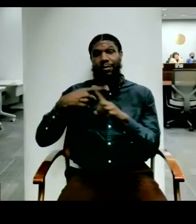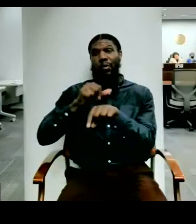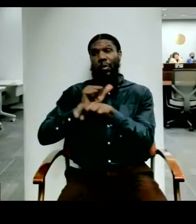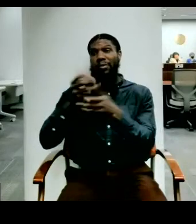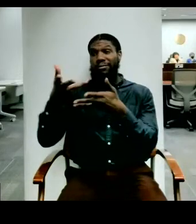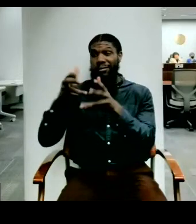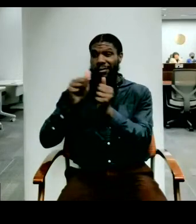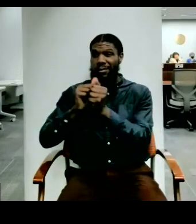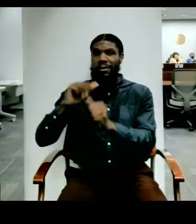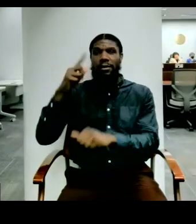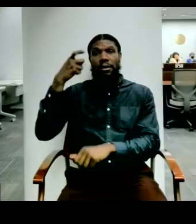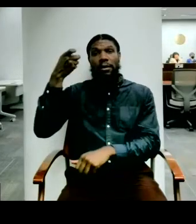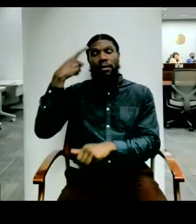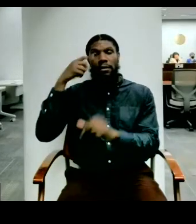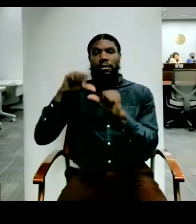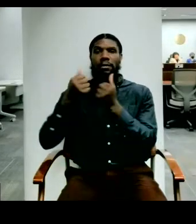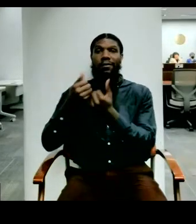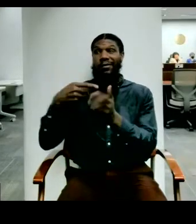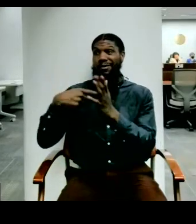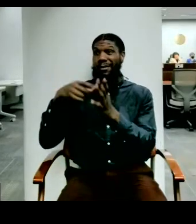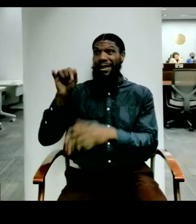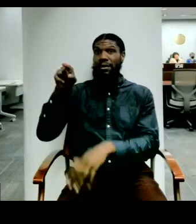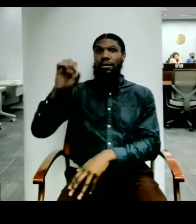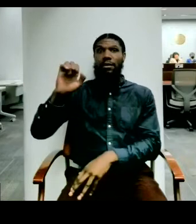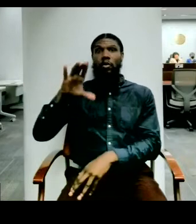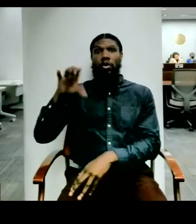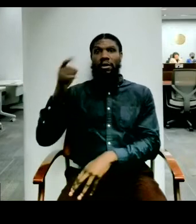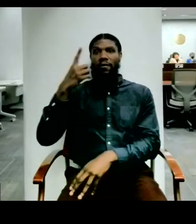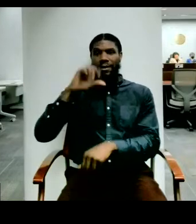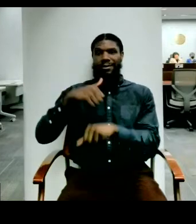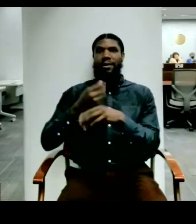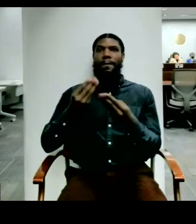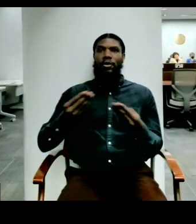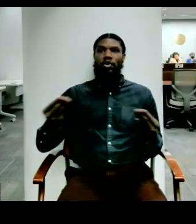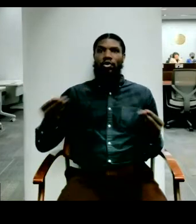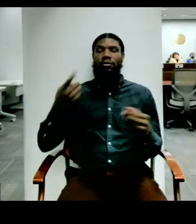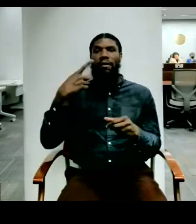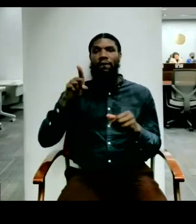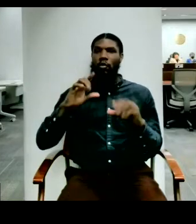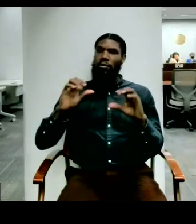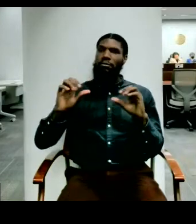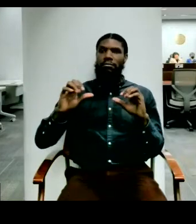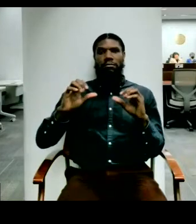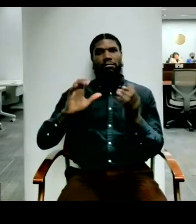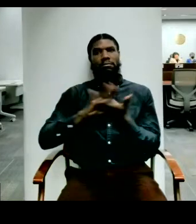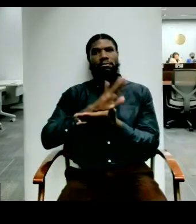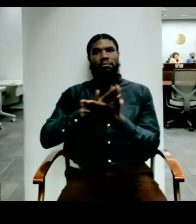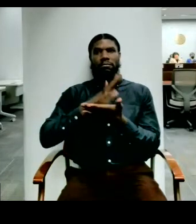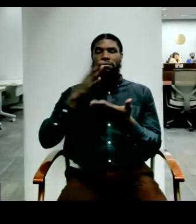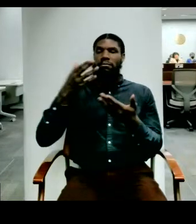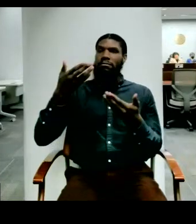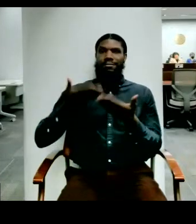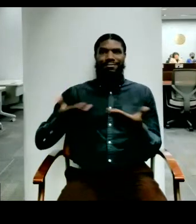in establishing materials that could communicate rights to people at all different levels, whether